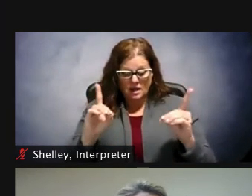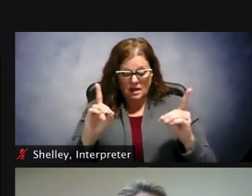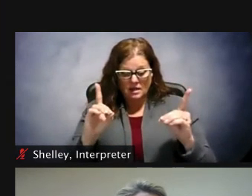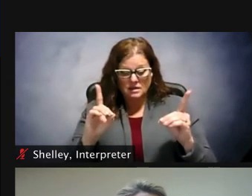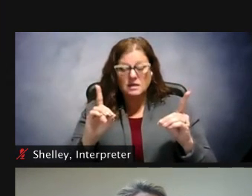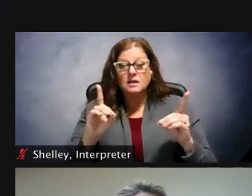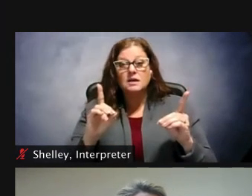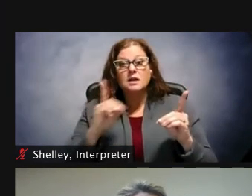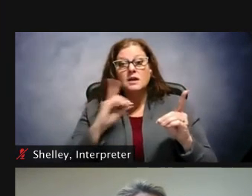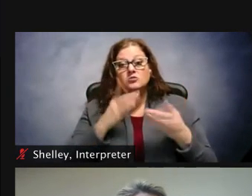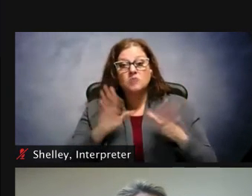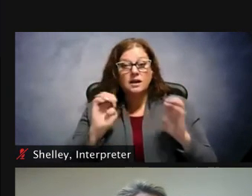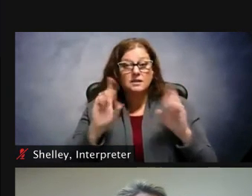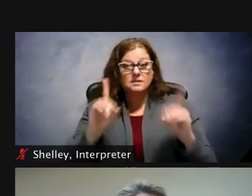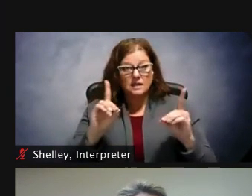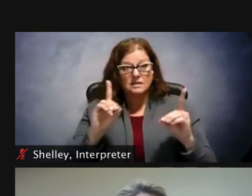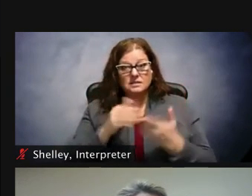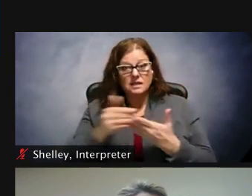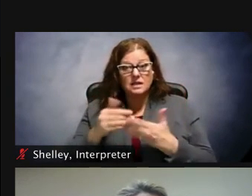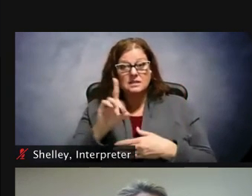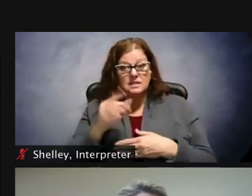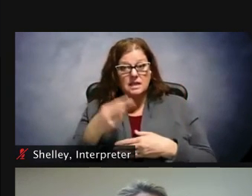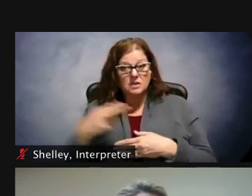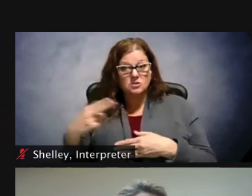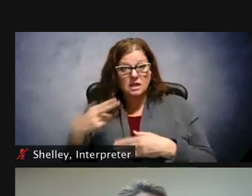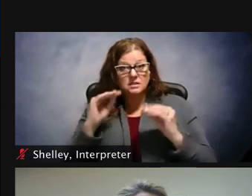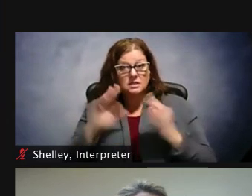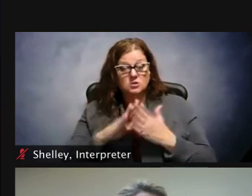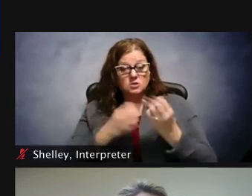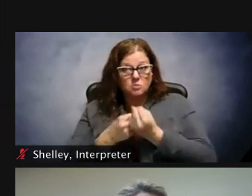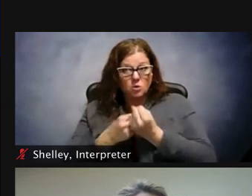the extensive DHH teacher support with the teacher of the deaf and hard of hearing that